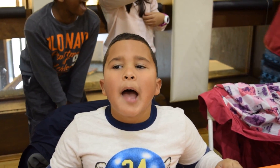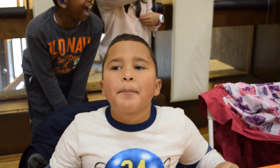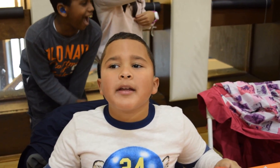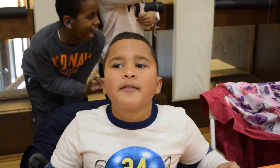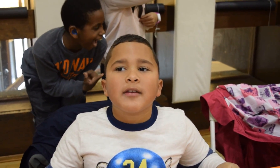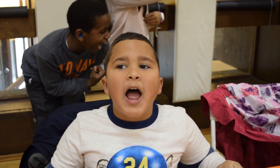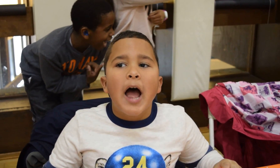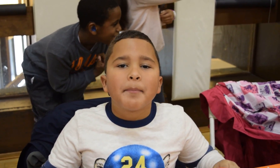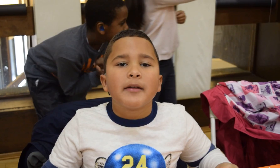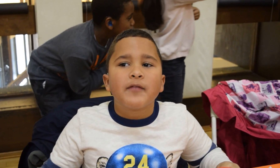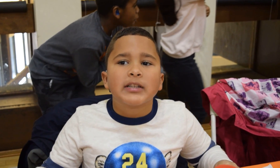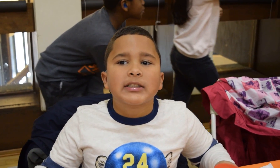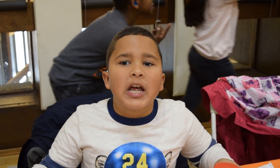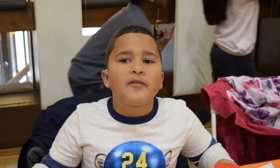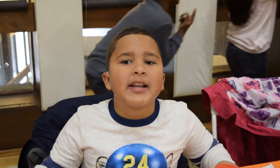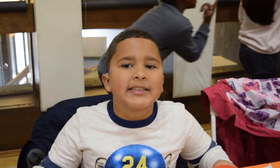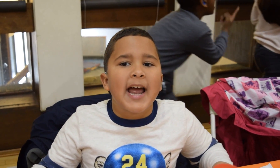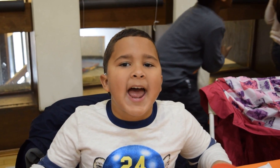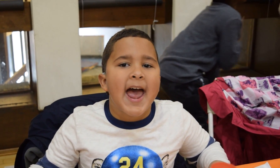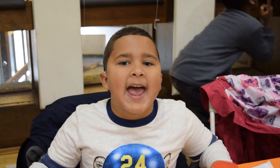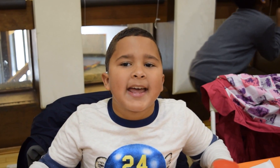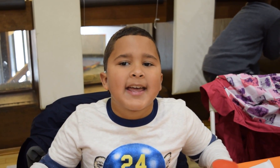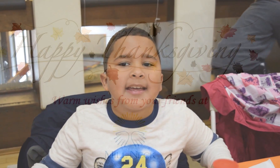Happy... Happy Thanksgiving Day!